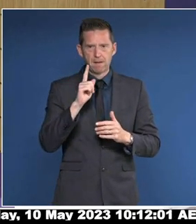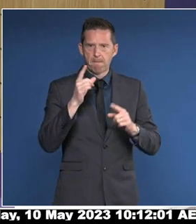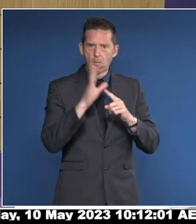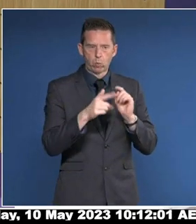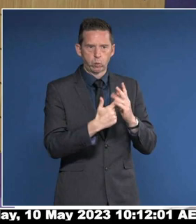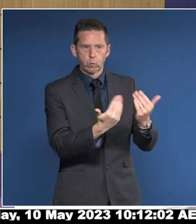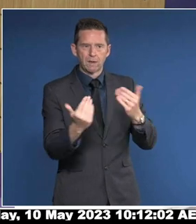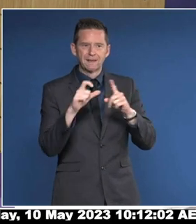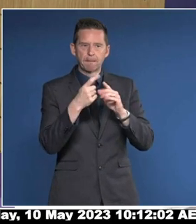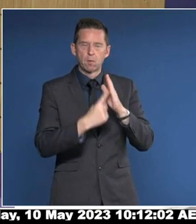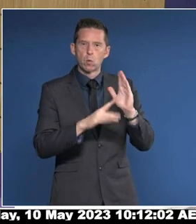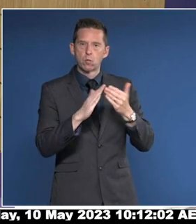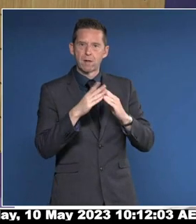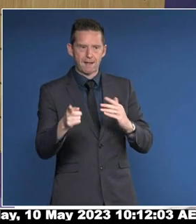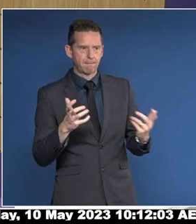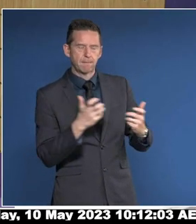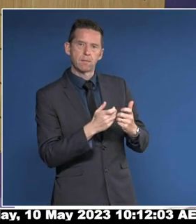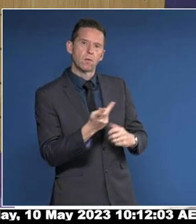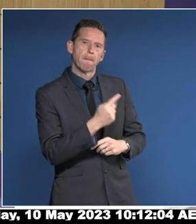these young boys? Yes, I can see that.